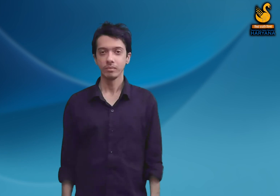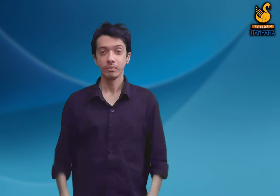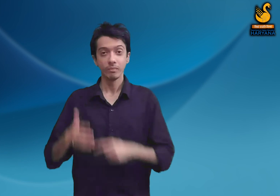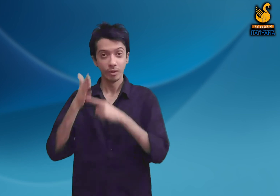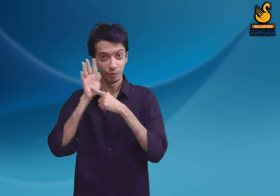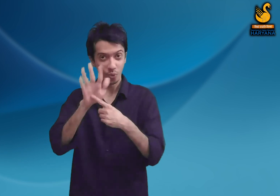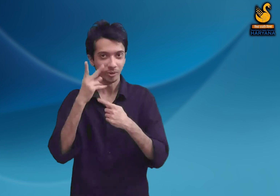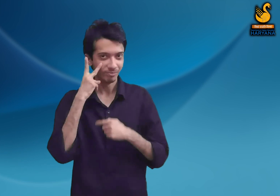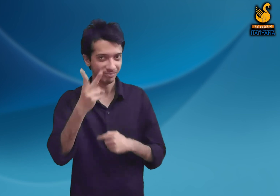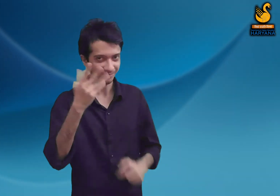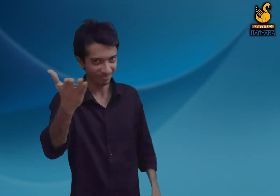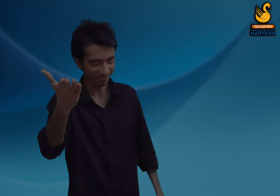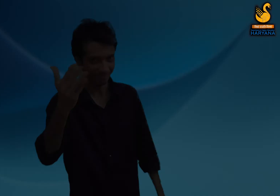Here is a sample email. Take a look here.